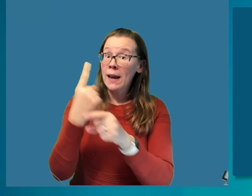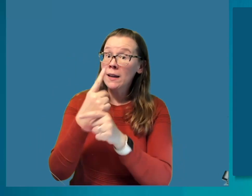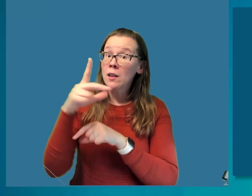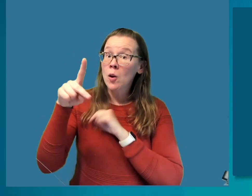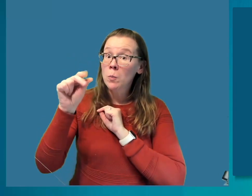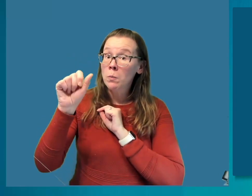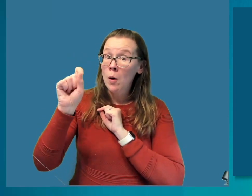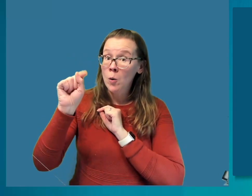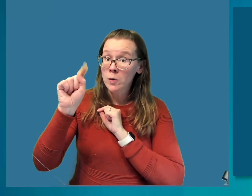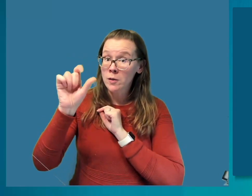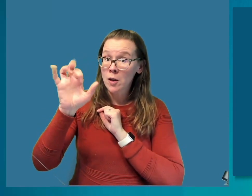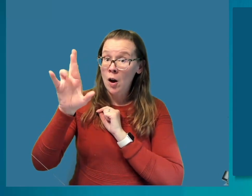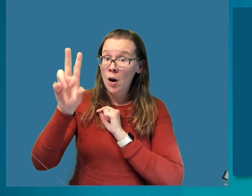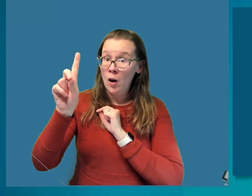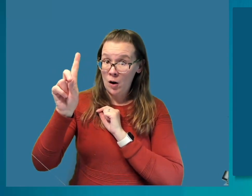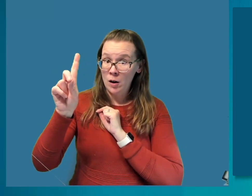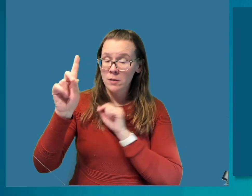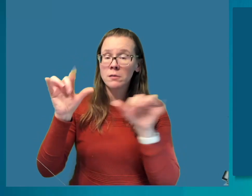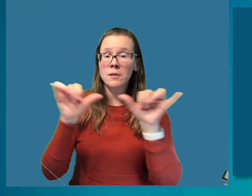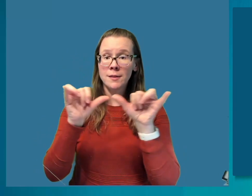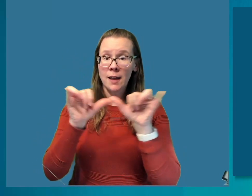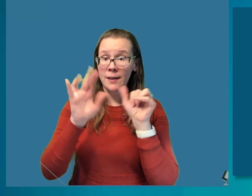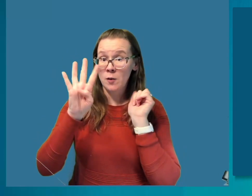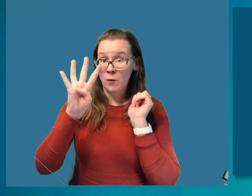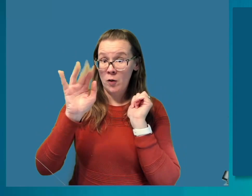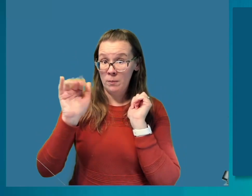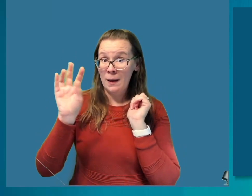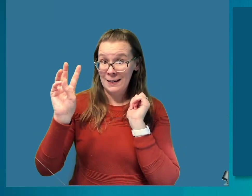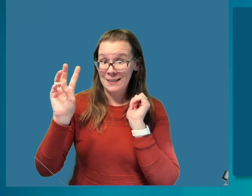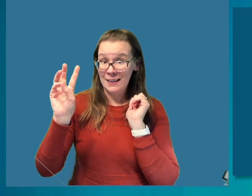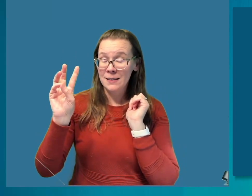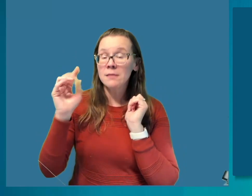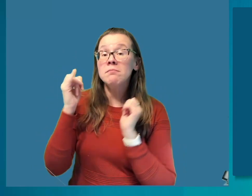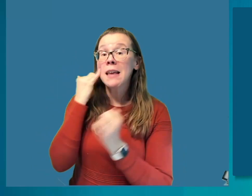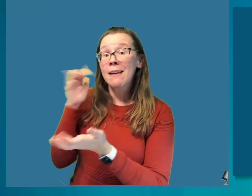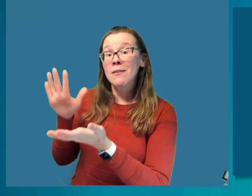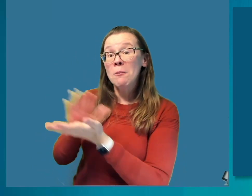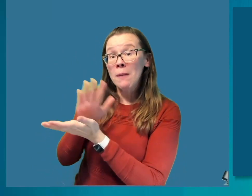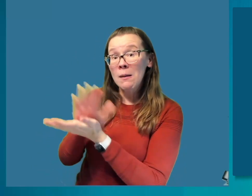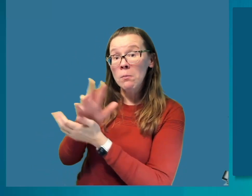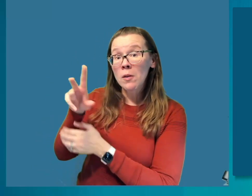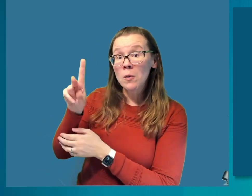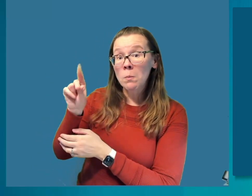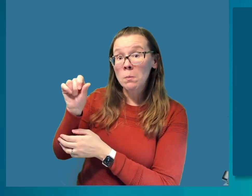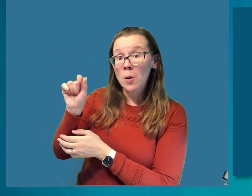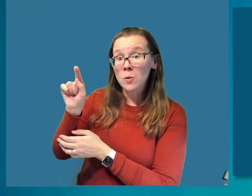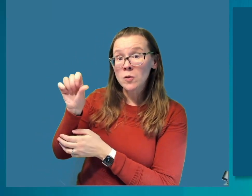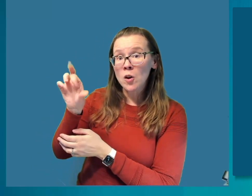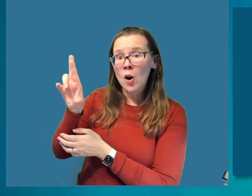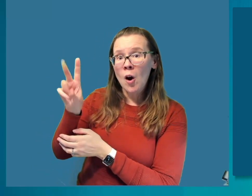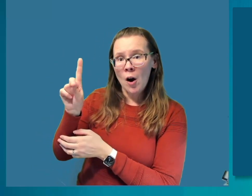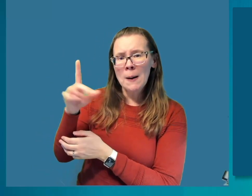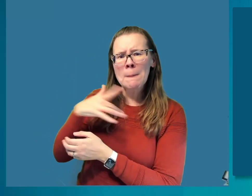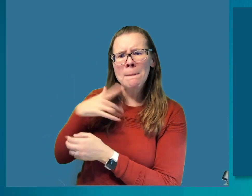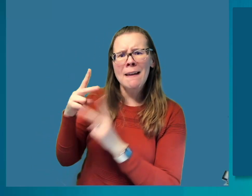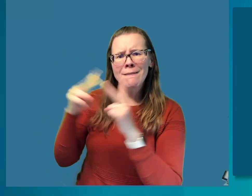and I do recommend that you do your own, um.... but let me just kind of explain what I've learned.